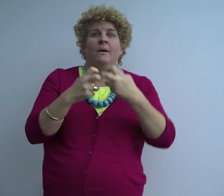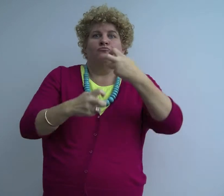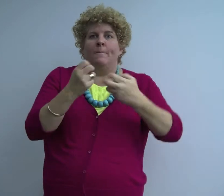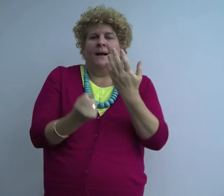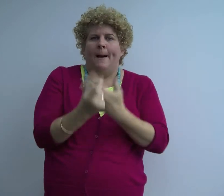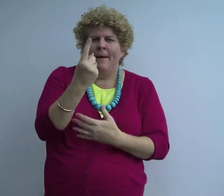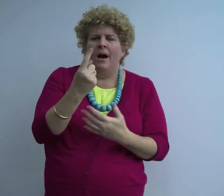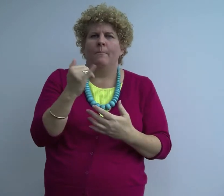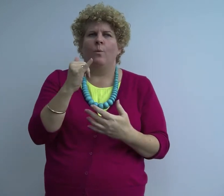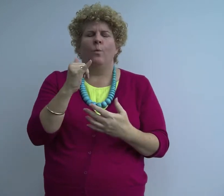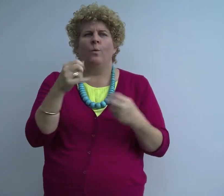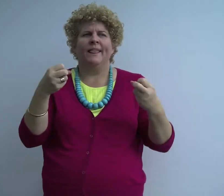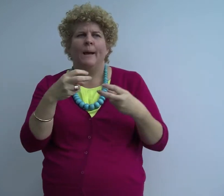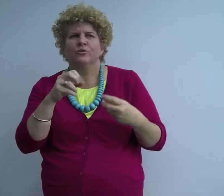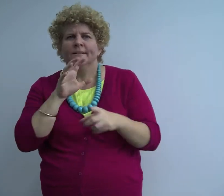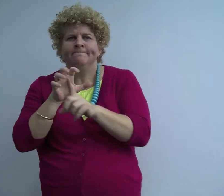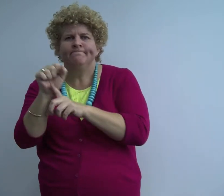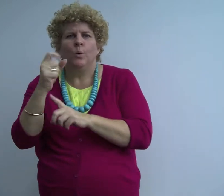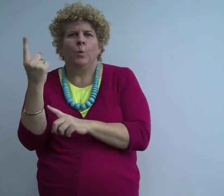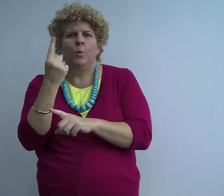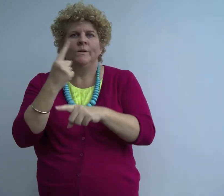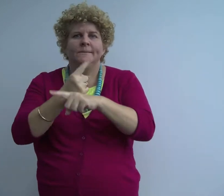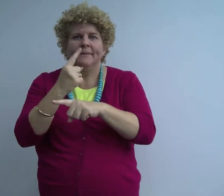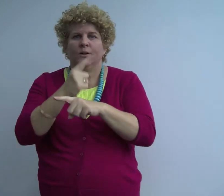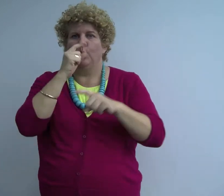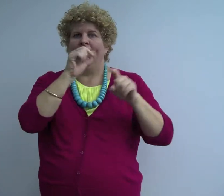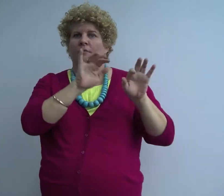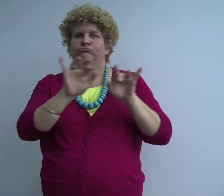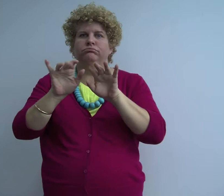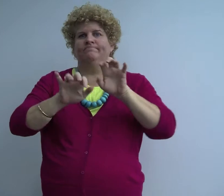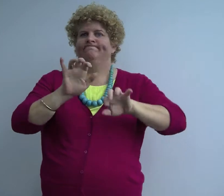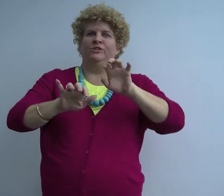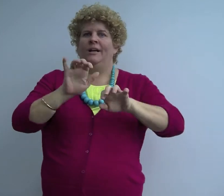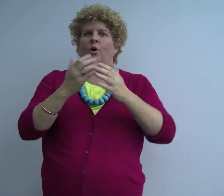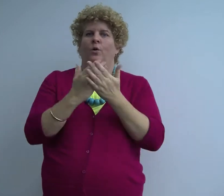For example, there may be an issue that comes up, or the captioner may not understand who is speaking.